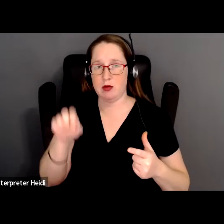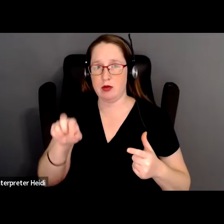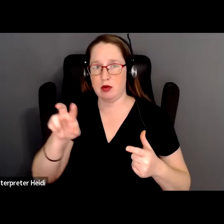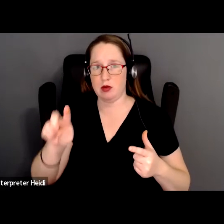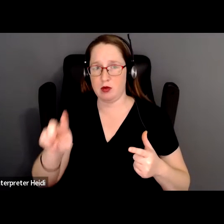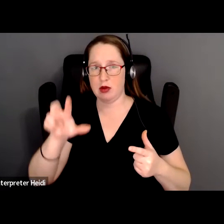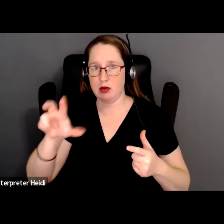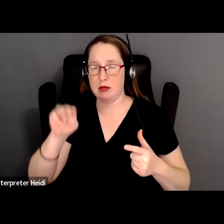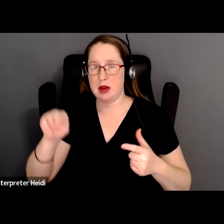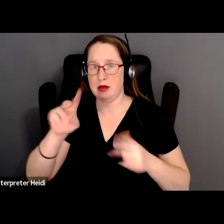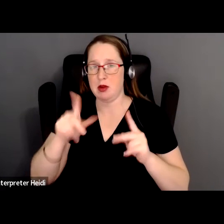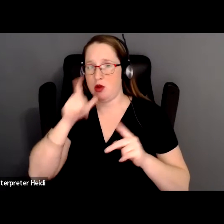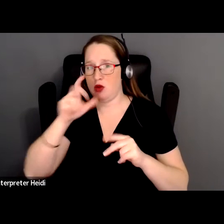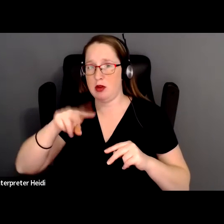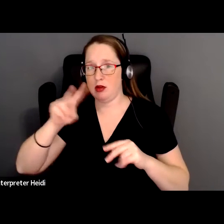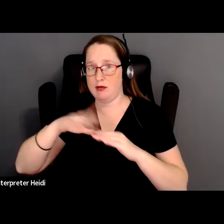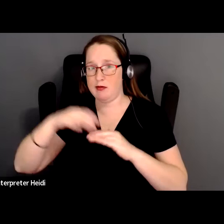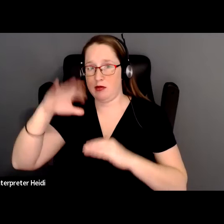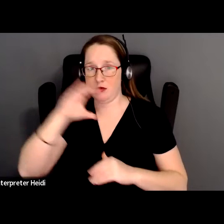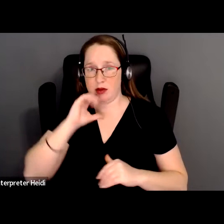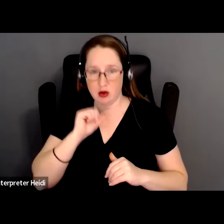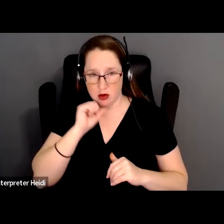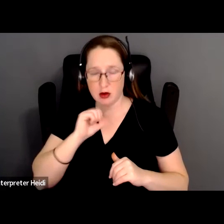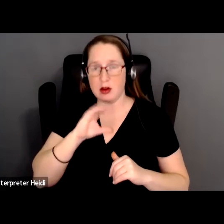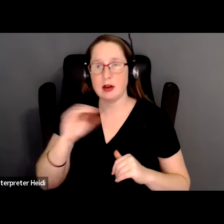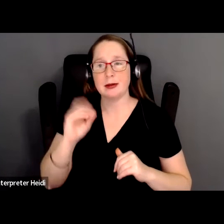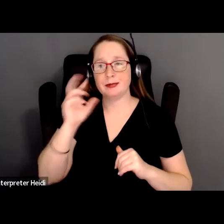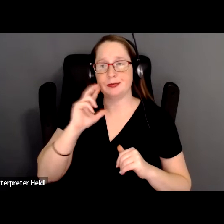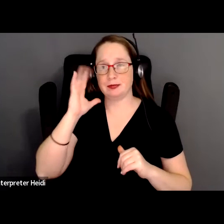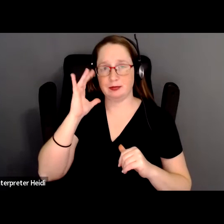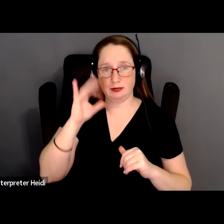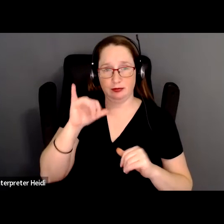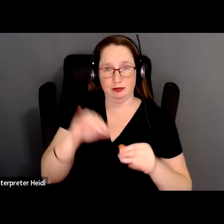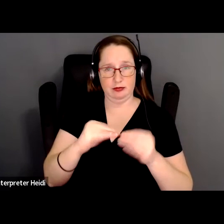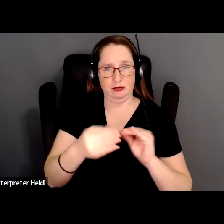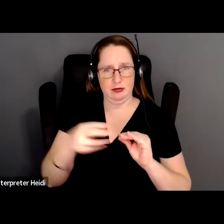million people who are ages 22, and older, and the reason that the number is so much higher for birth